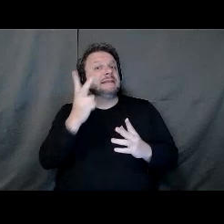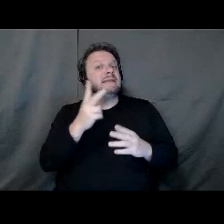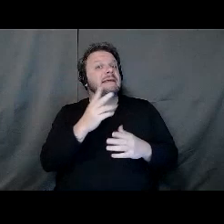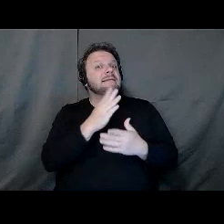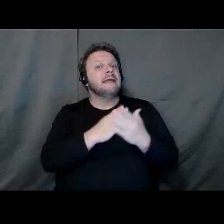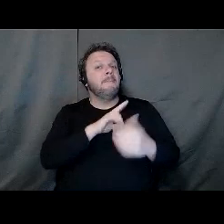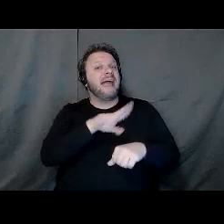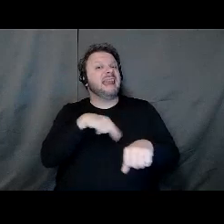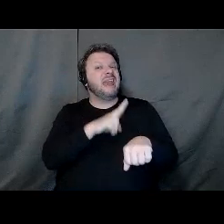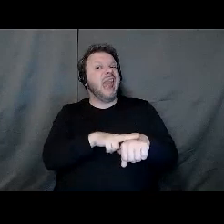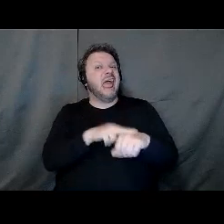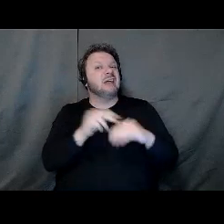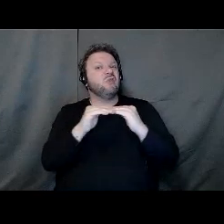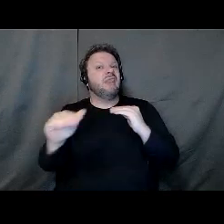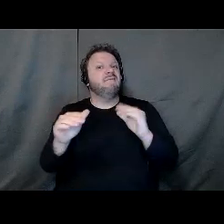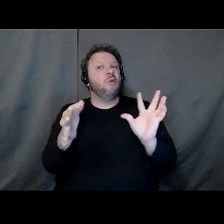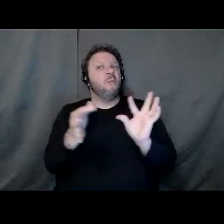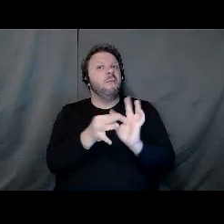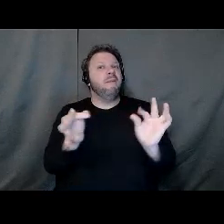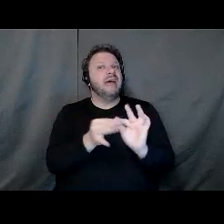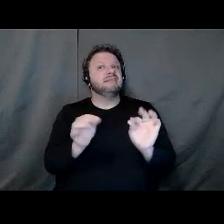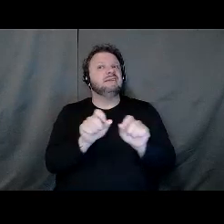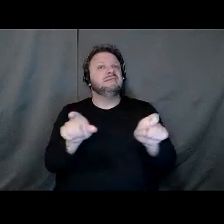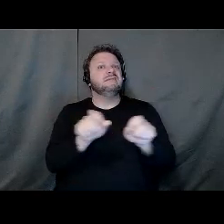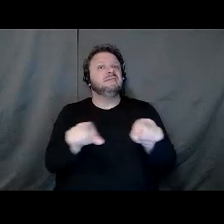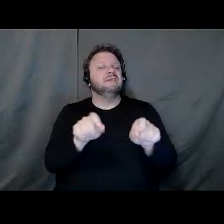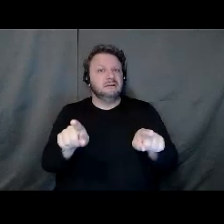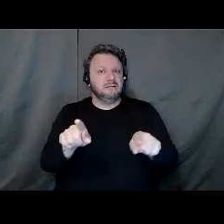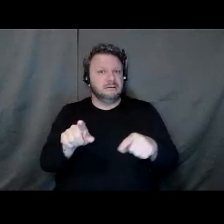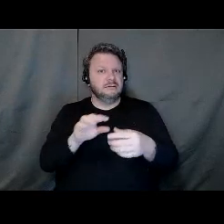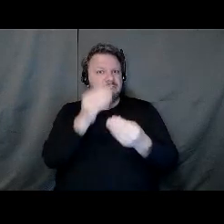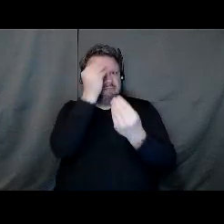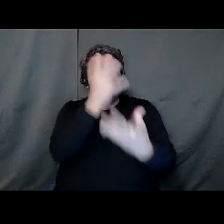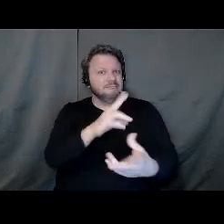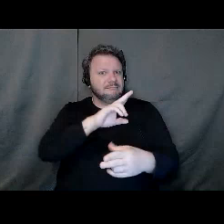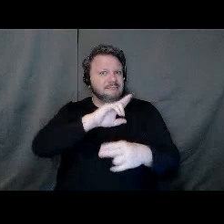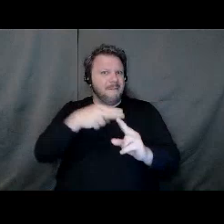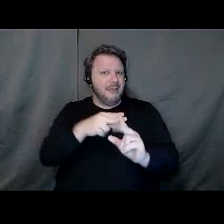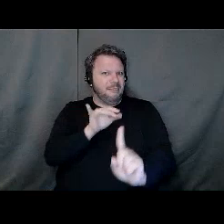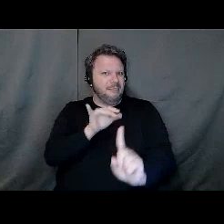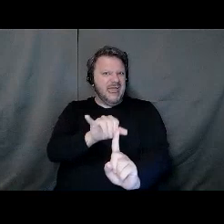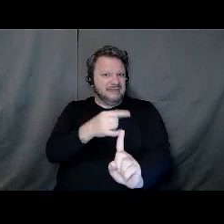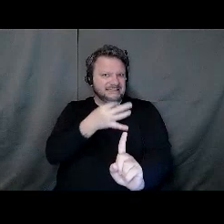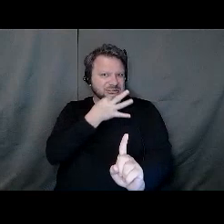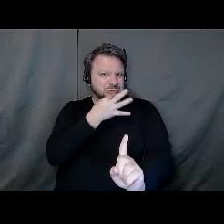Some national level messaging coming out around that soon and I'm I know that's